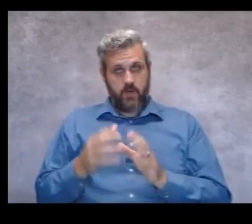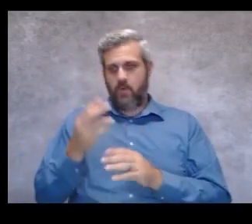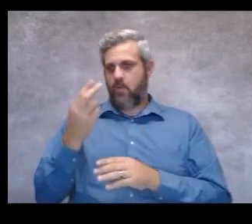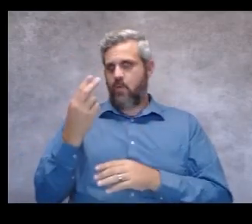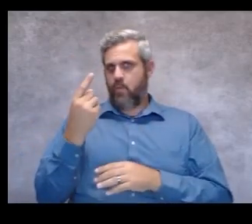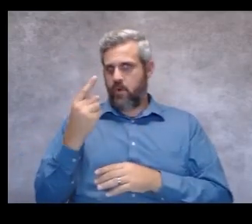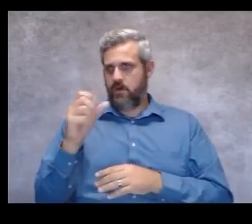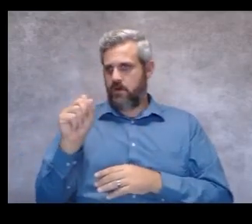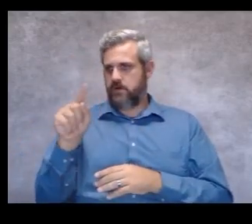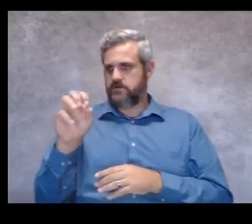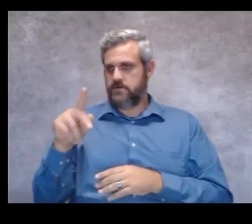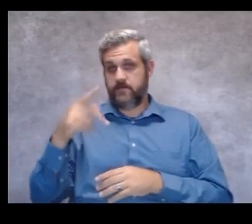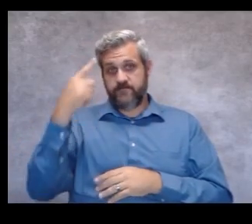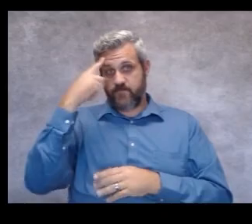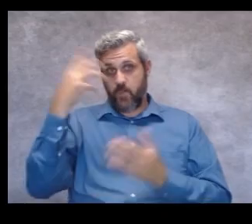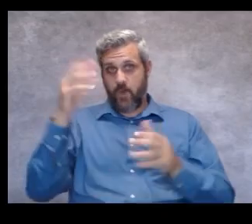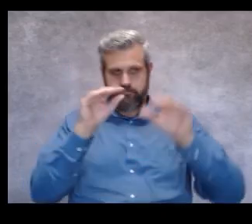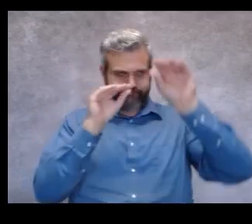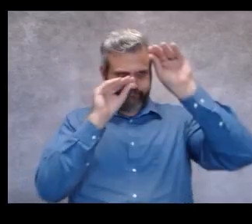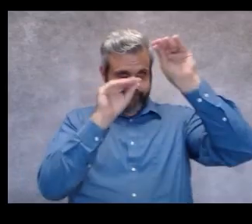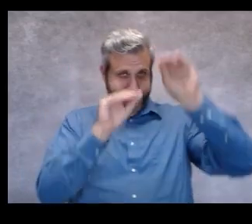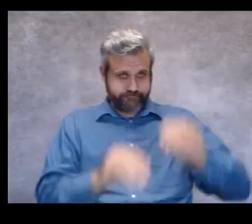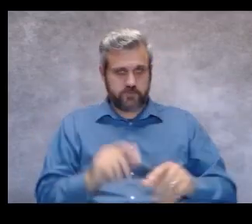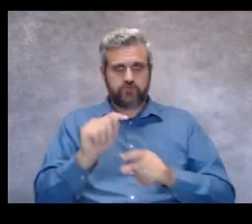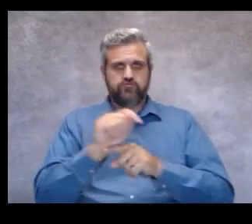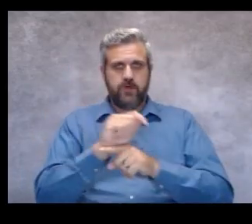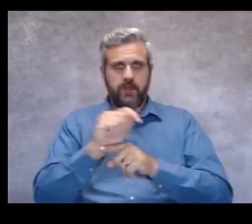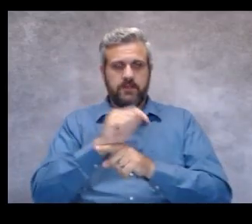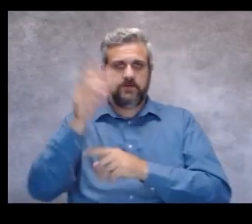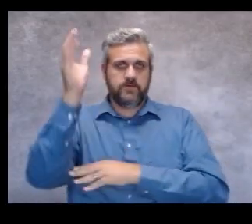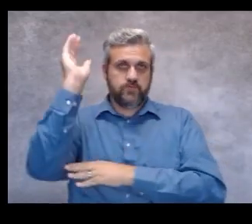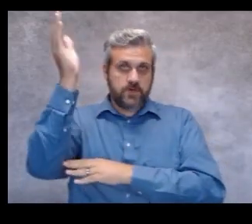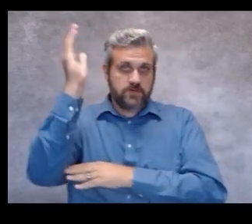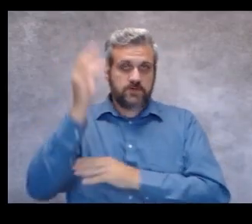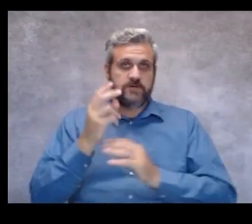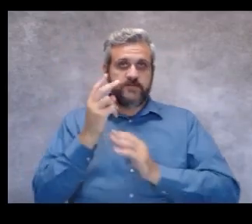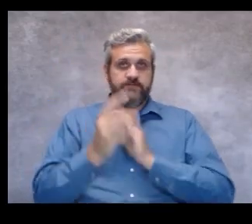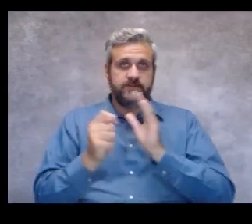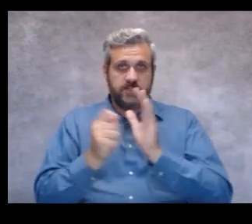developed to house and train uh to house training presentations, videos and